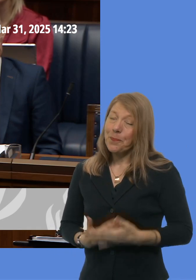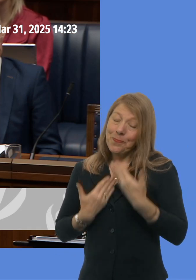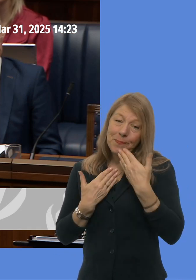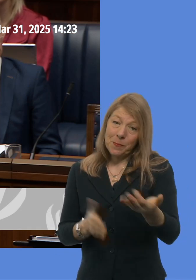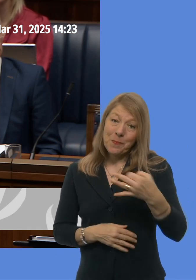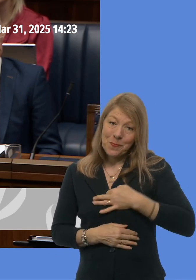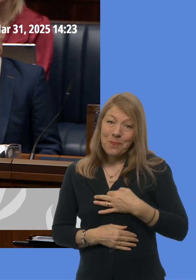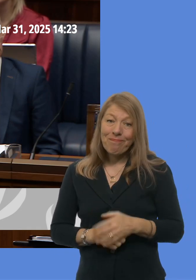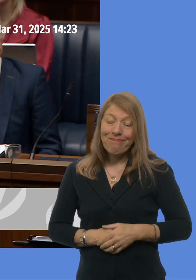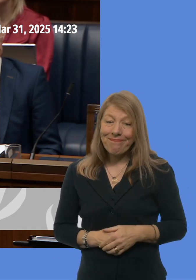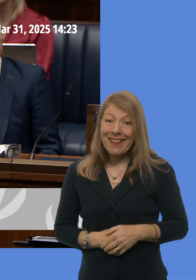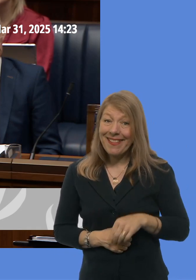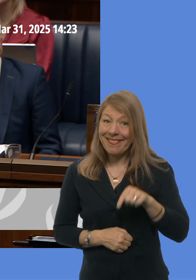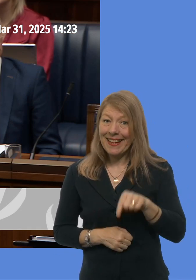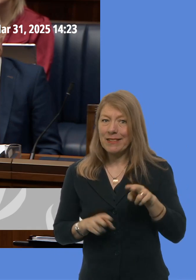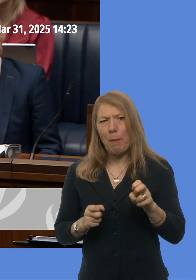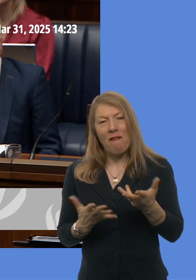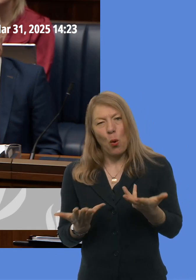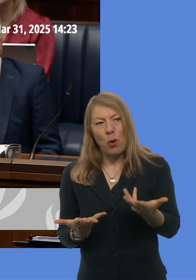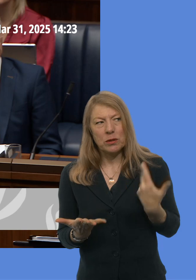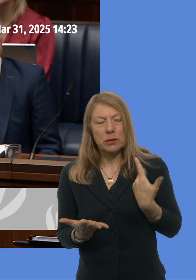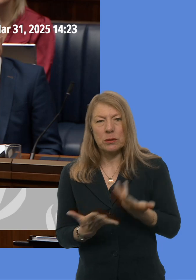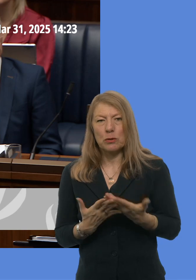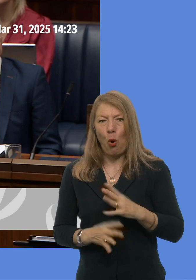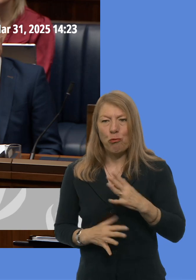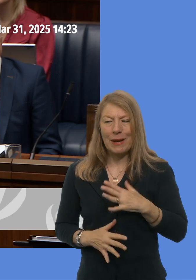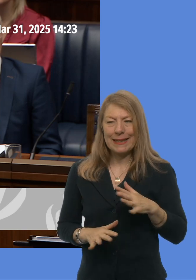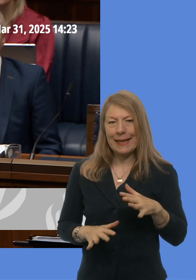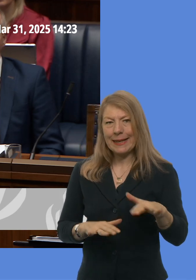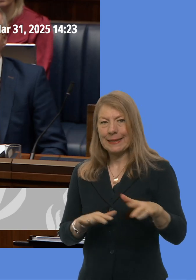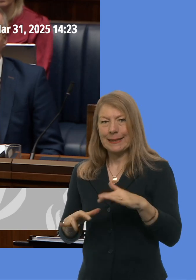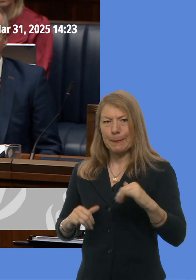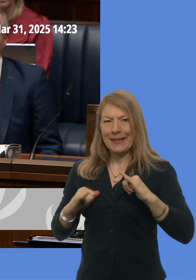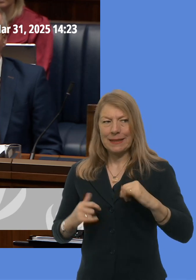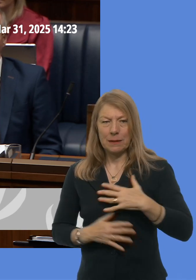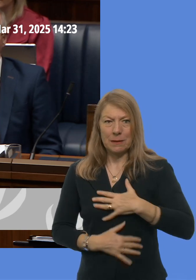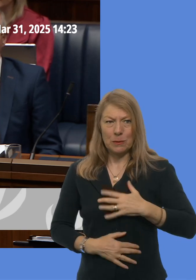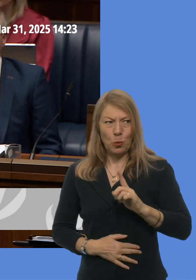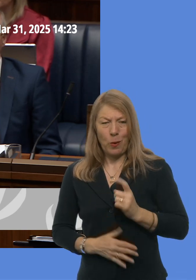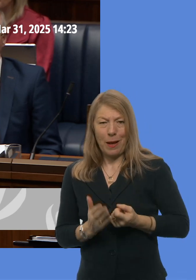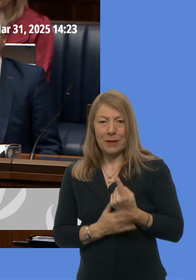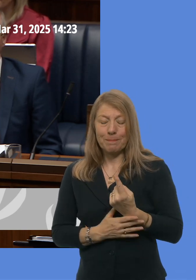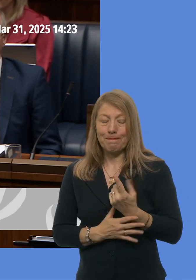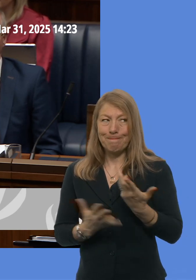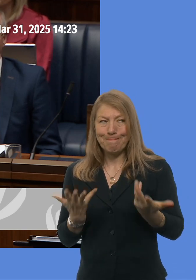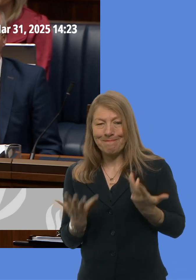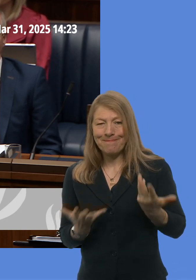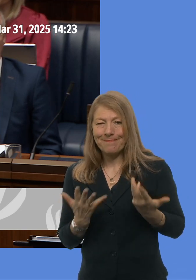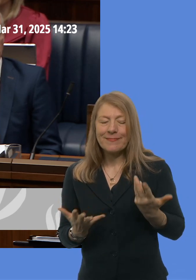create some concern out there, particularly within the business community. It is a complicated issue. I know that there has been a significant